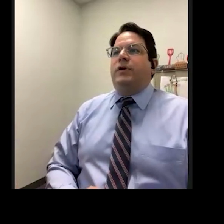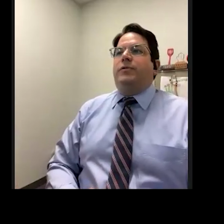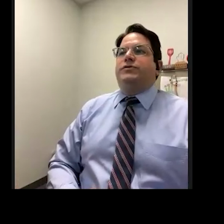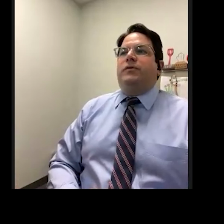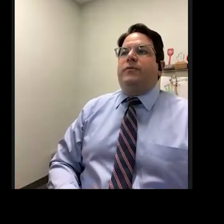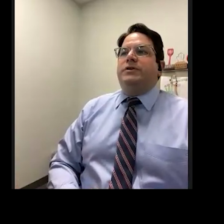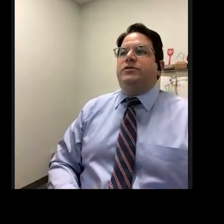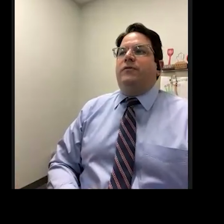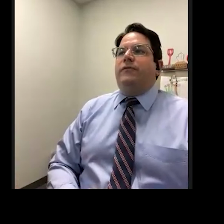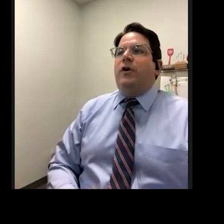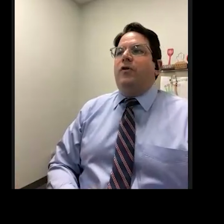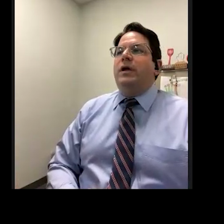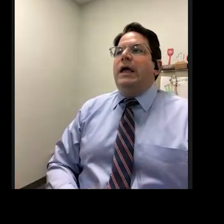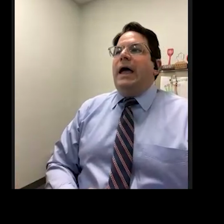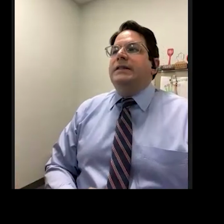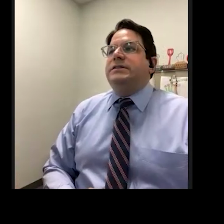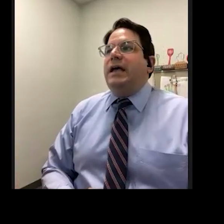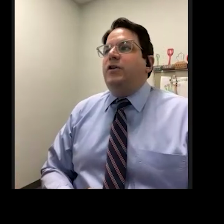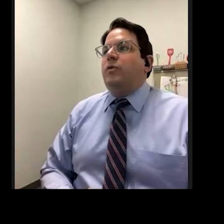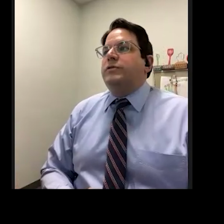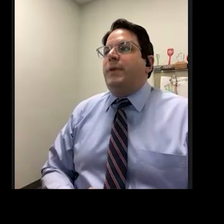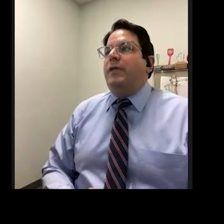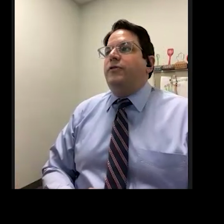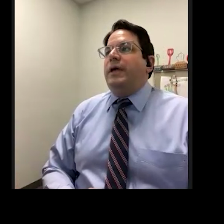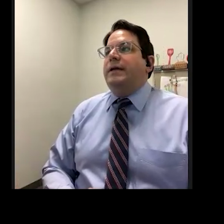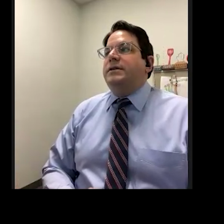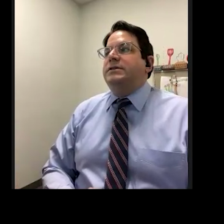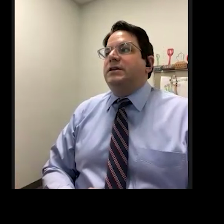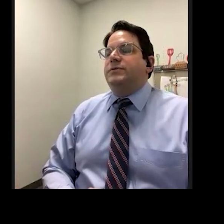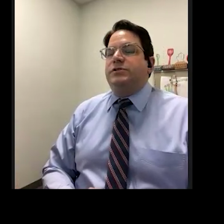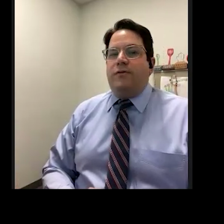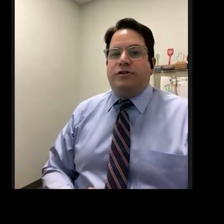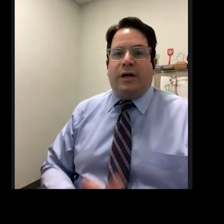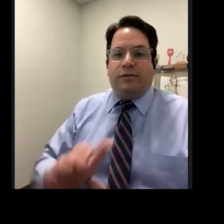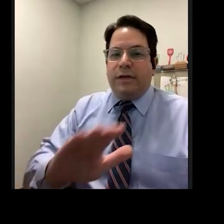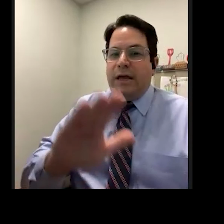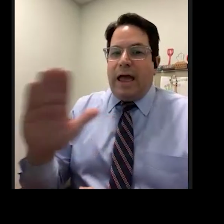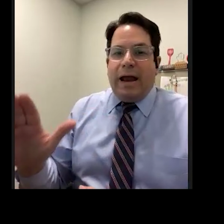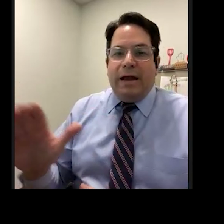who asks for your personal information over the phone and say you will respond through the entity's customer service channels.